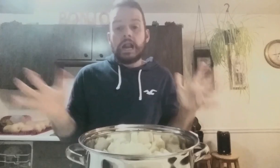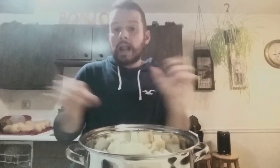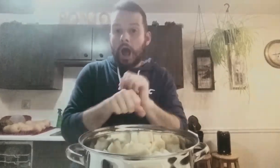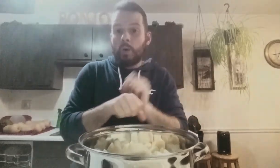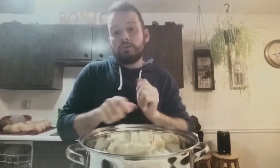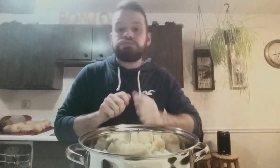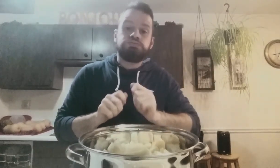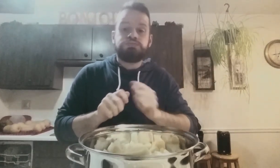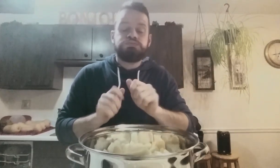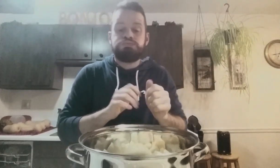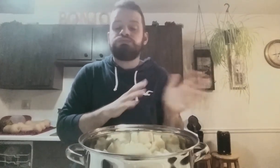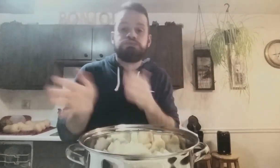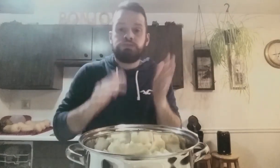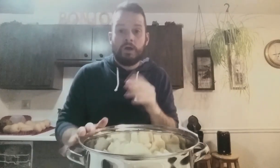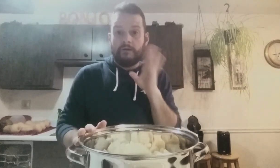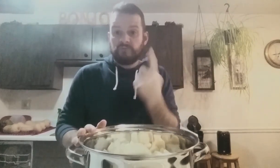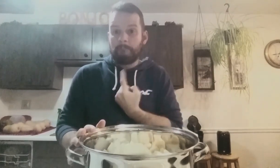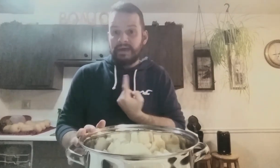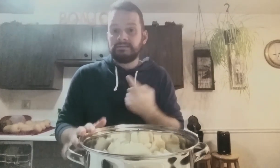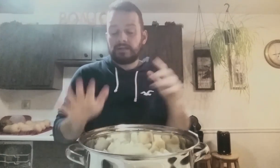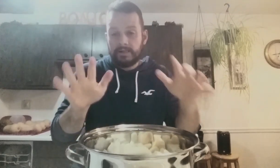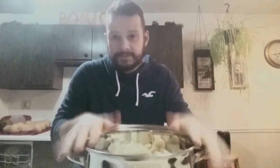It is a lot of work to do all of those by myself.